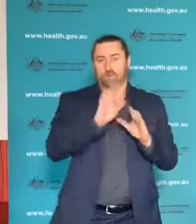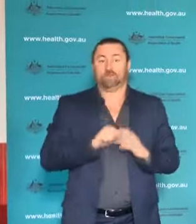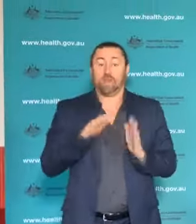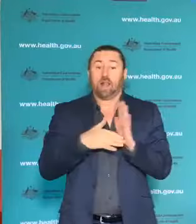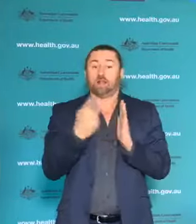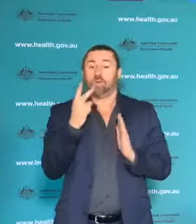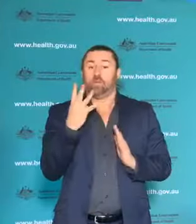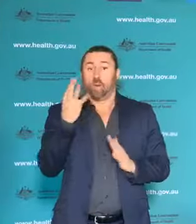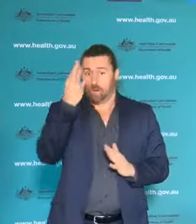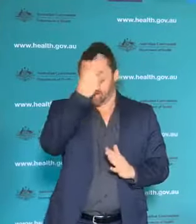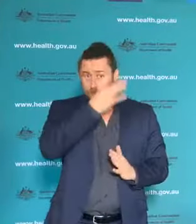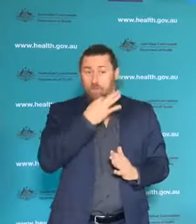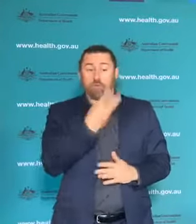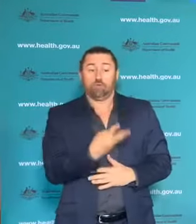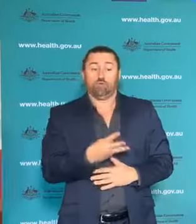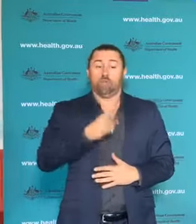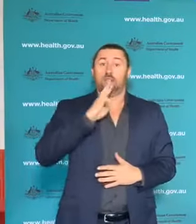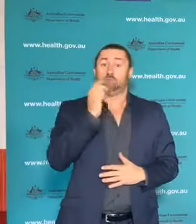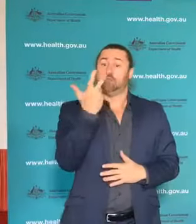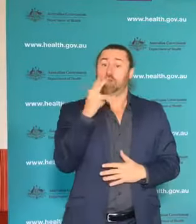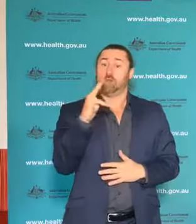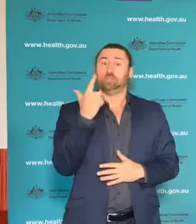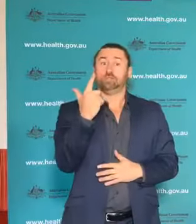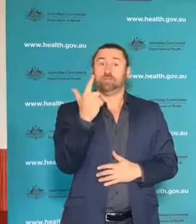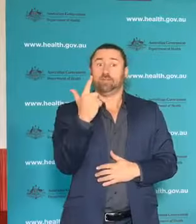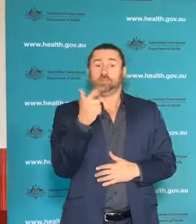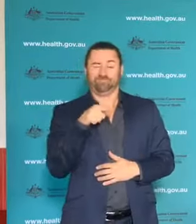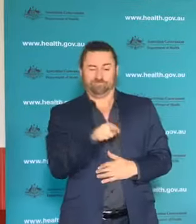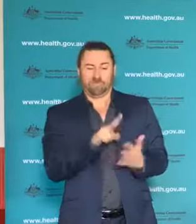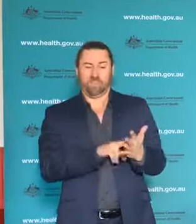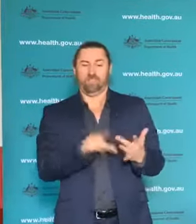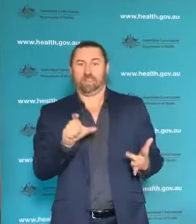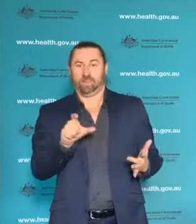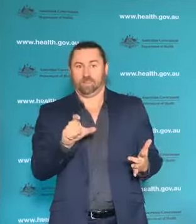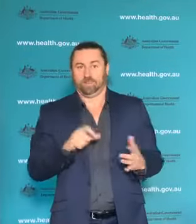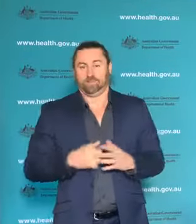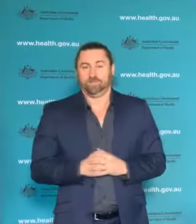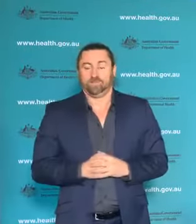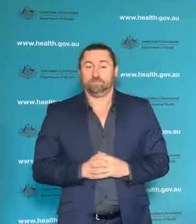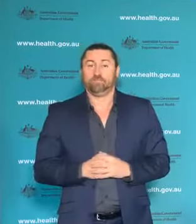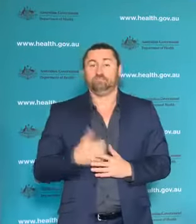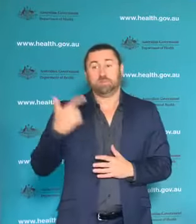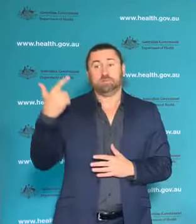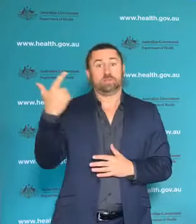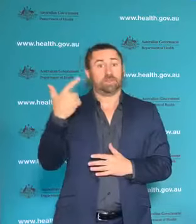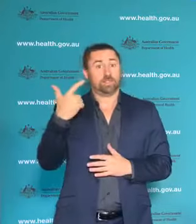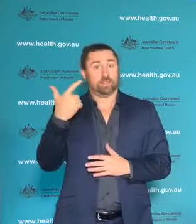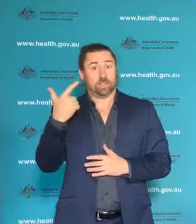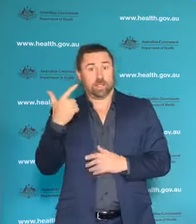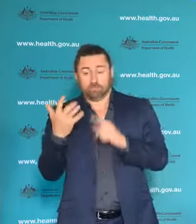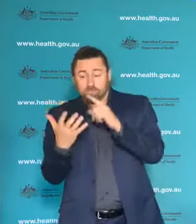397 of the new cases were in Victoria, 17 new cases have been reported in New